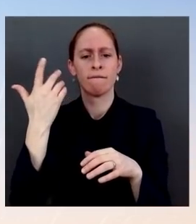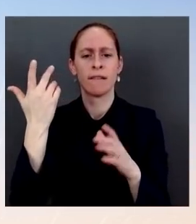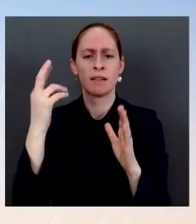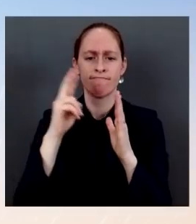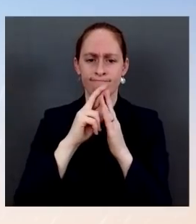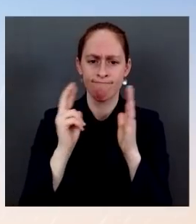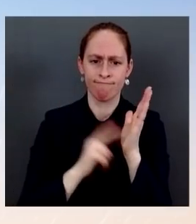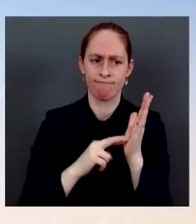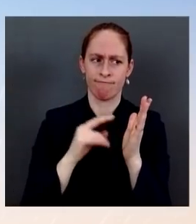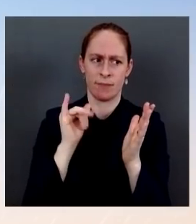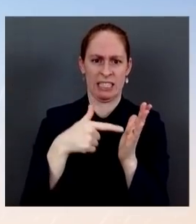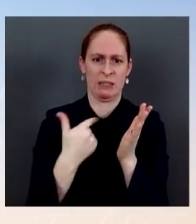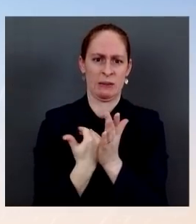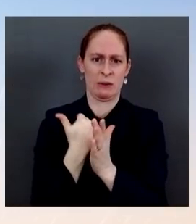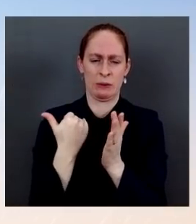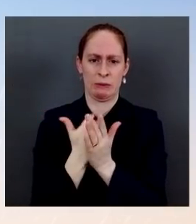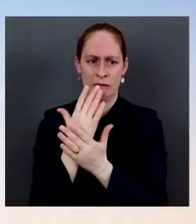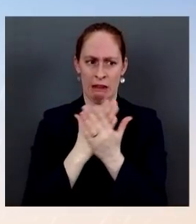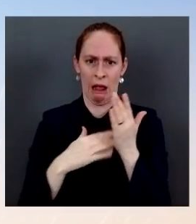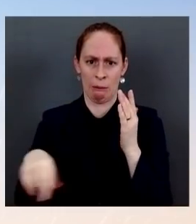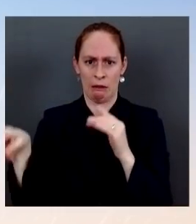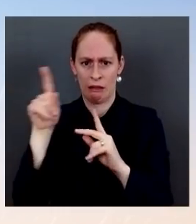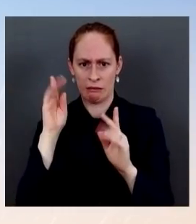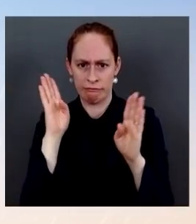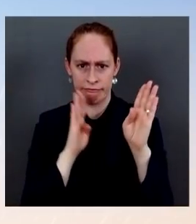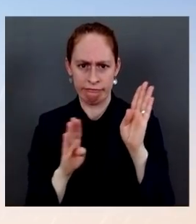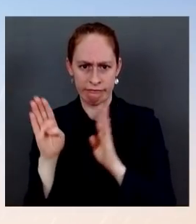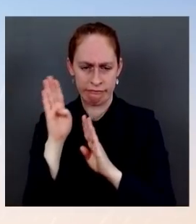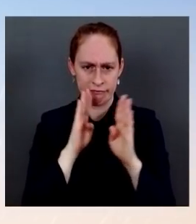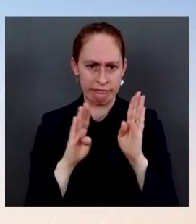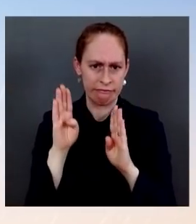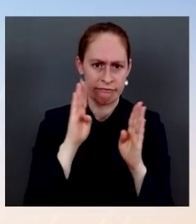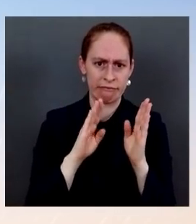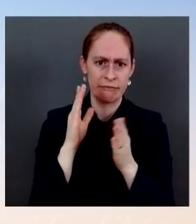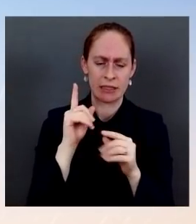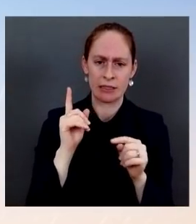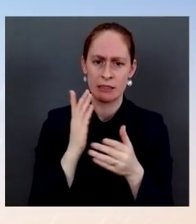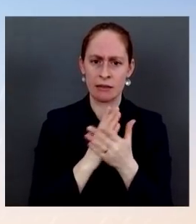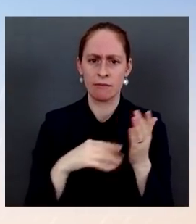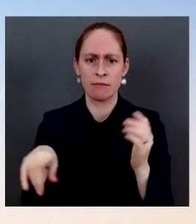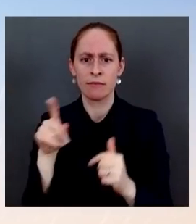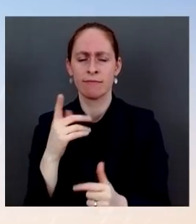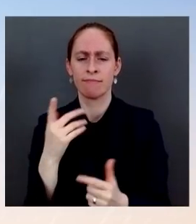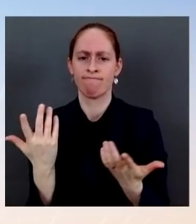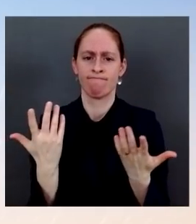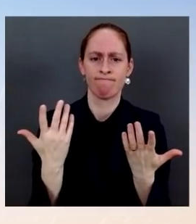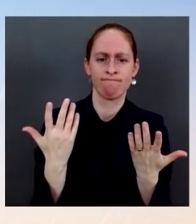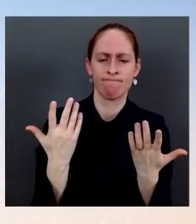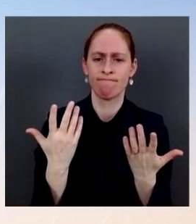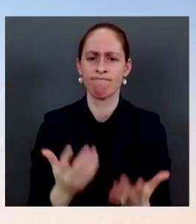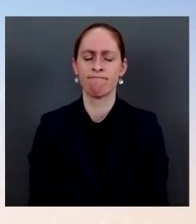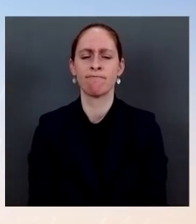cancellations, disruptions to the flow of airline passengers and their ability to fly around the country?